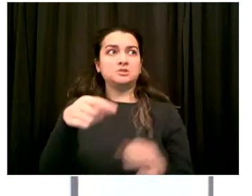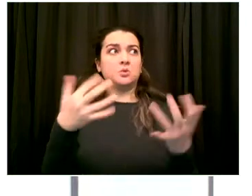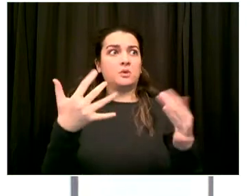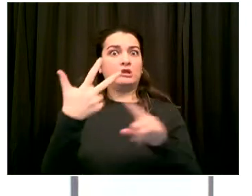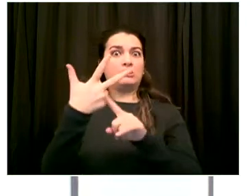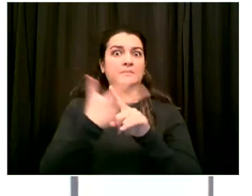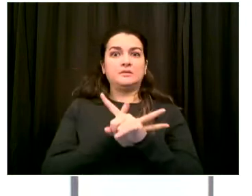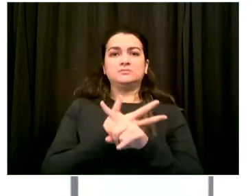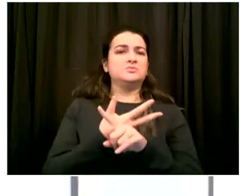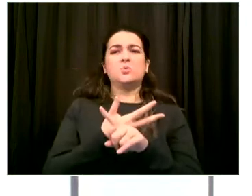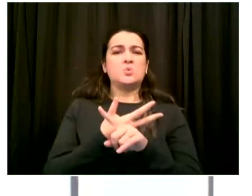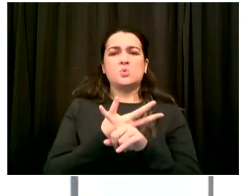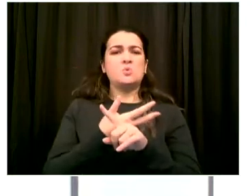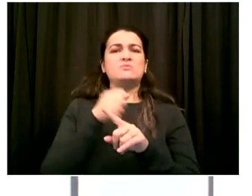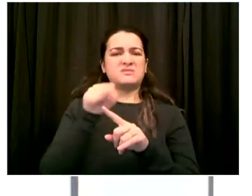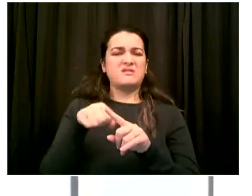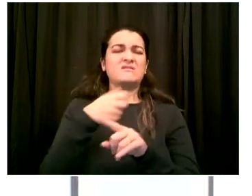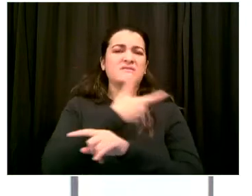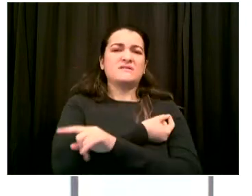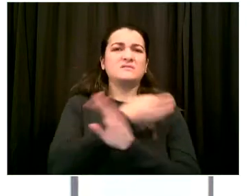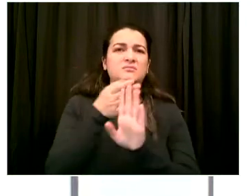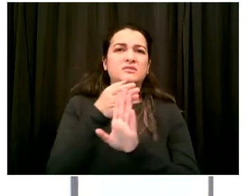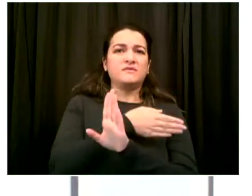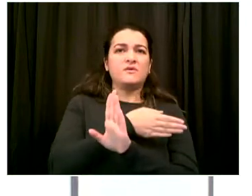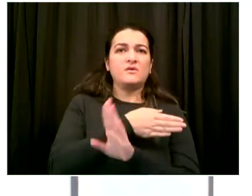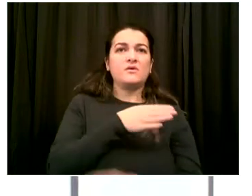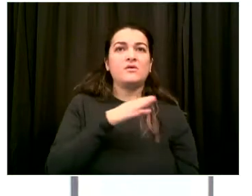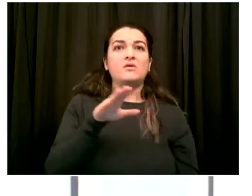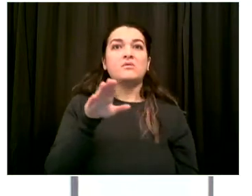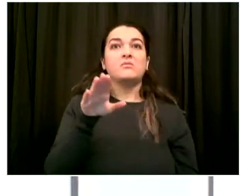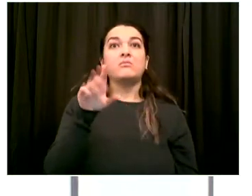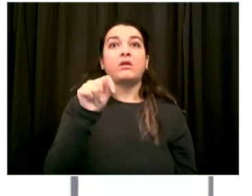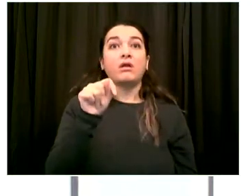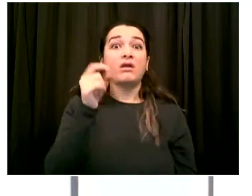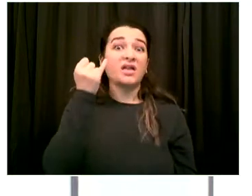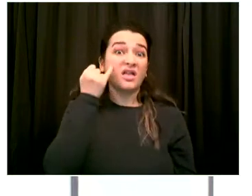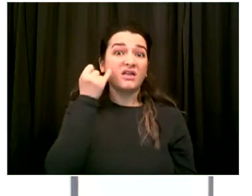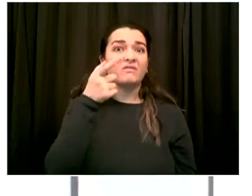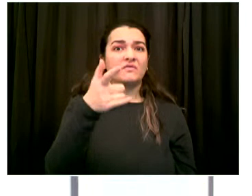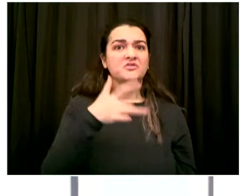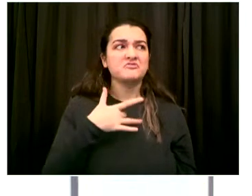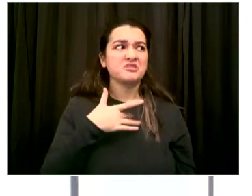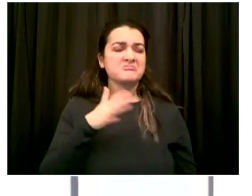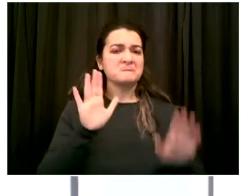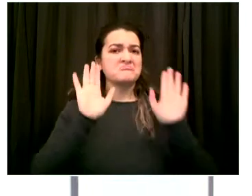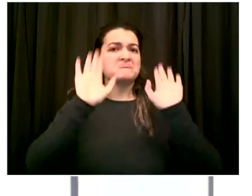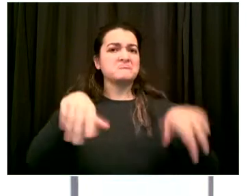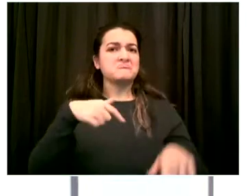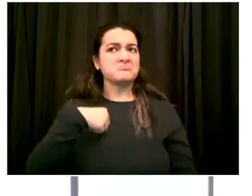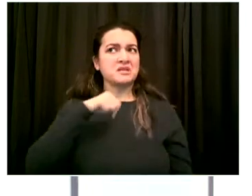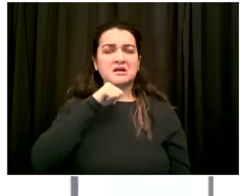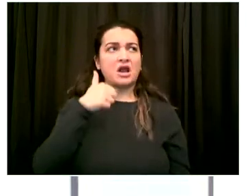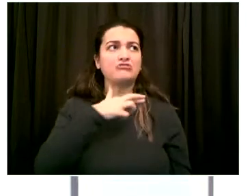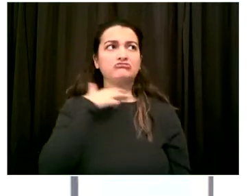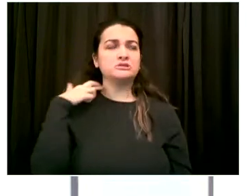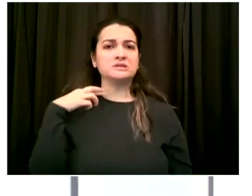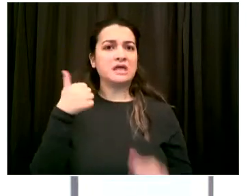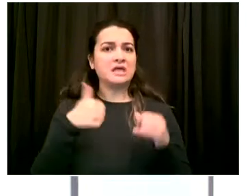SITUATIONS TO GET THE VACCINE THAT'S AN